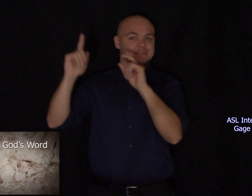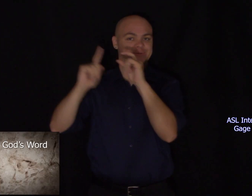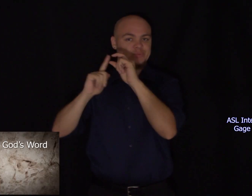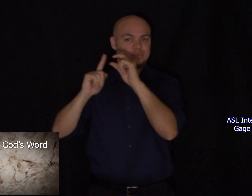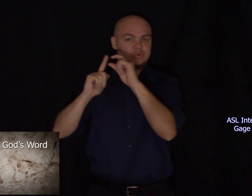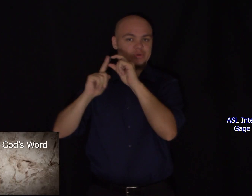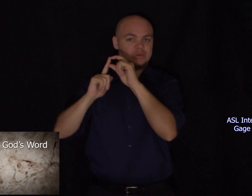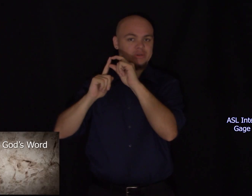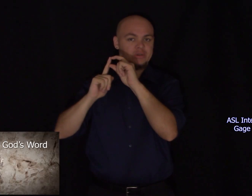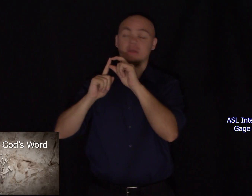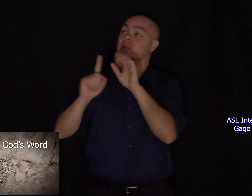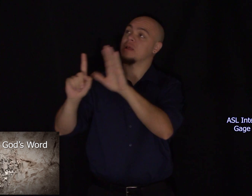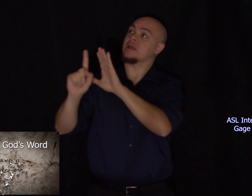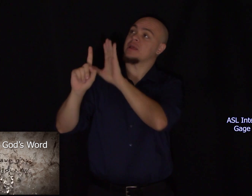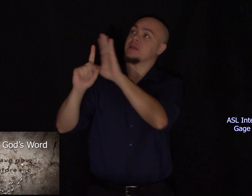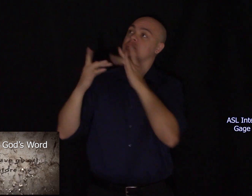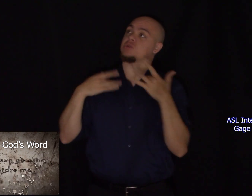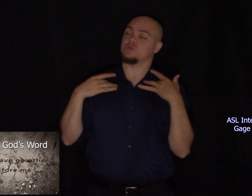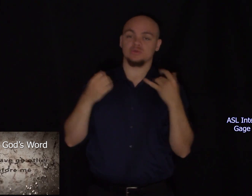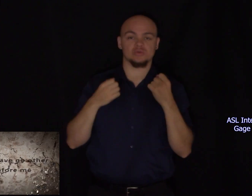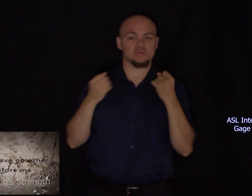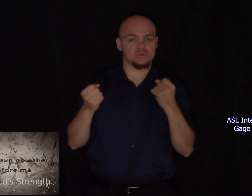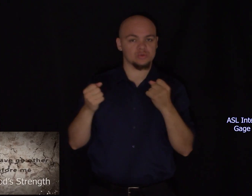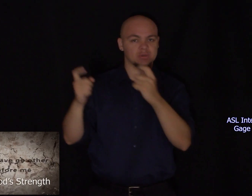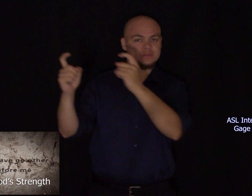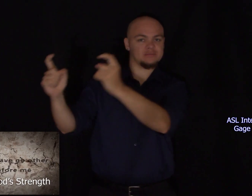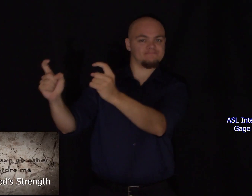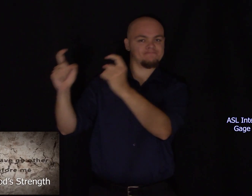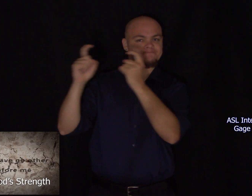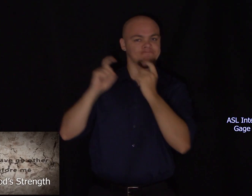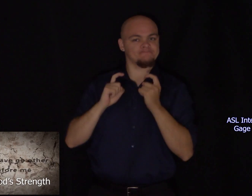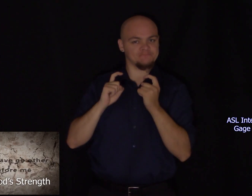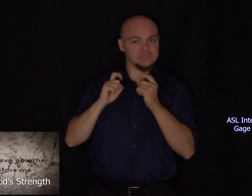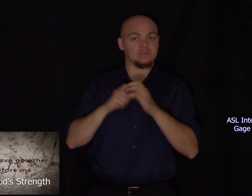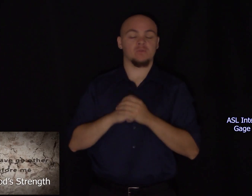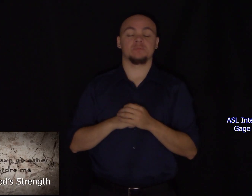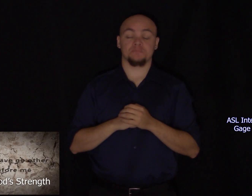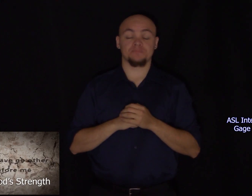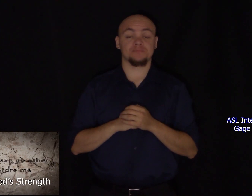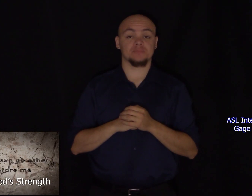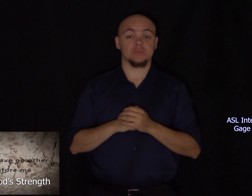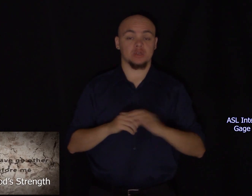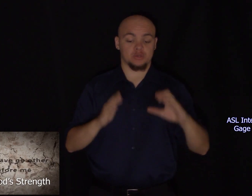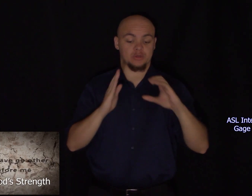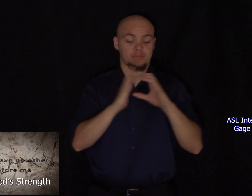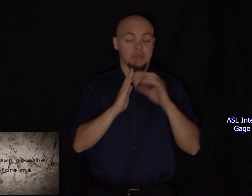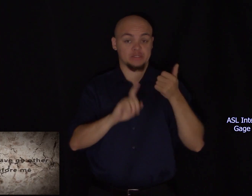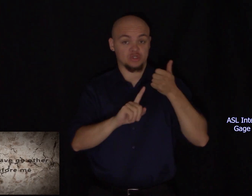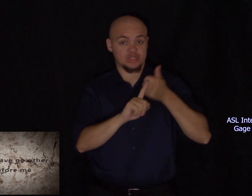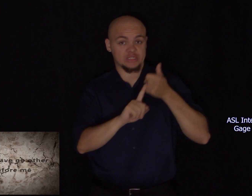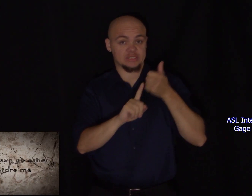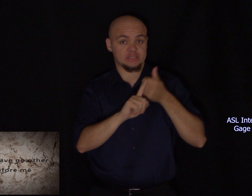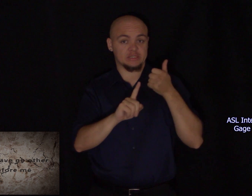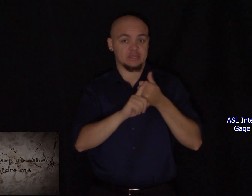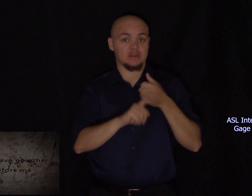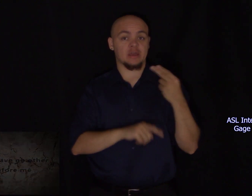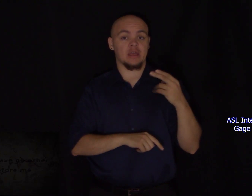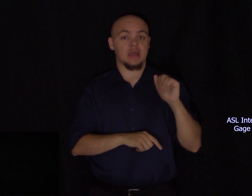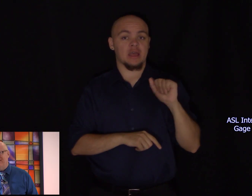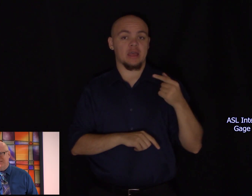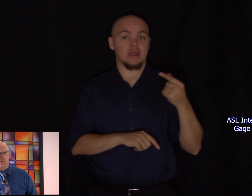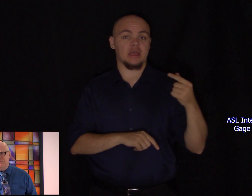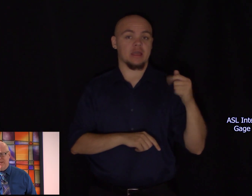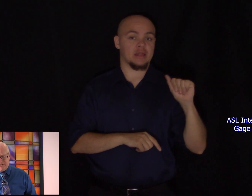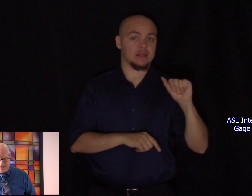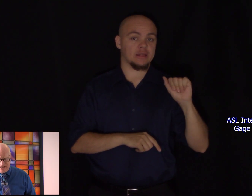upon God's Word and given God's strength now let's take a look at the actual passage of what is said